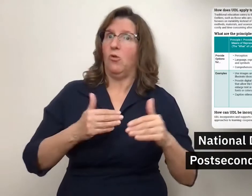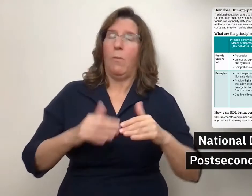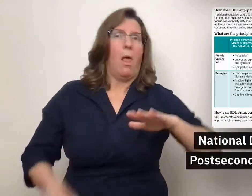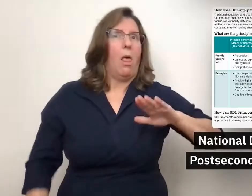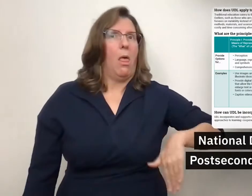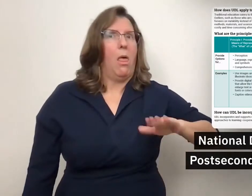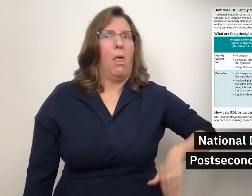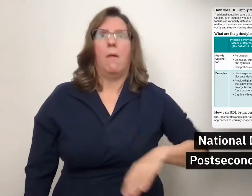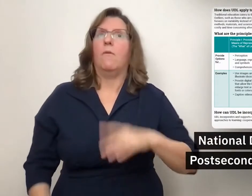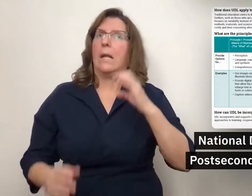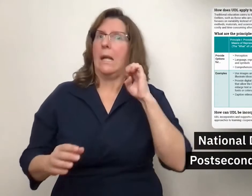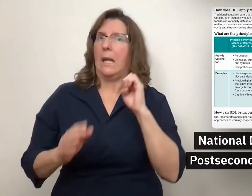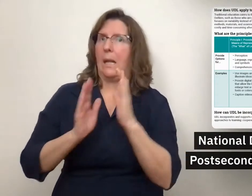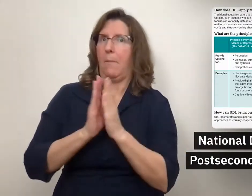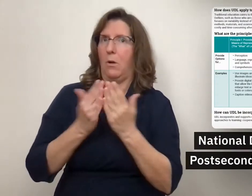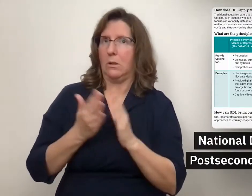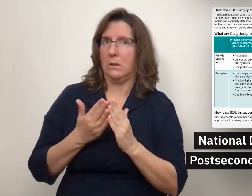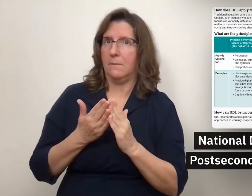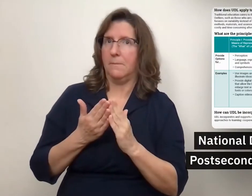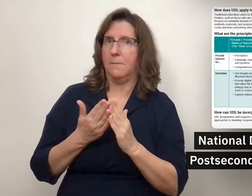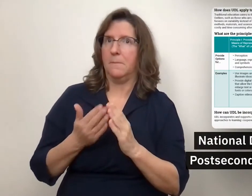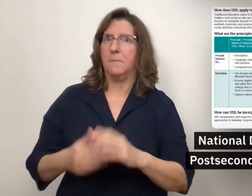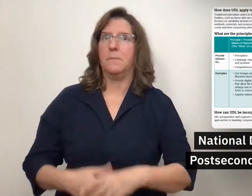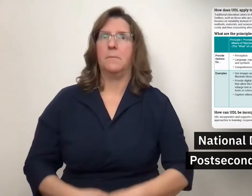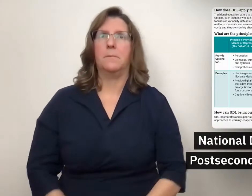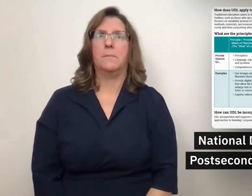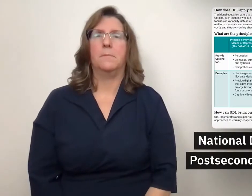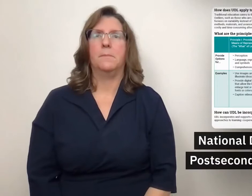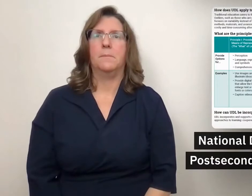However, nothing has been done in this regard for e-books.